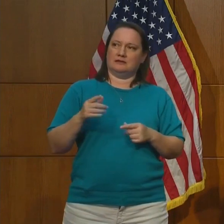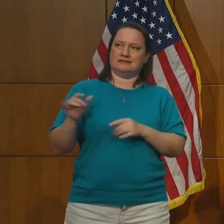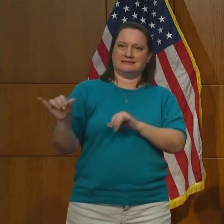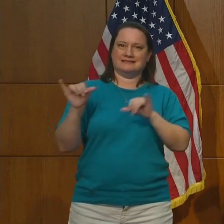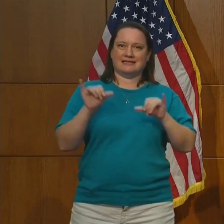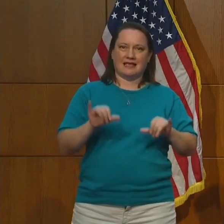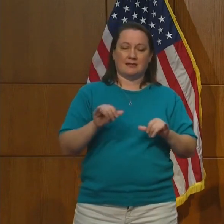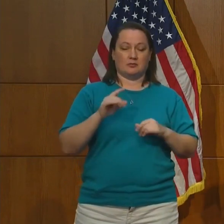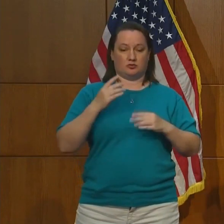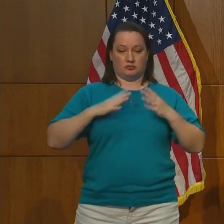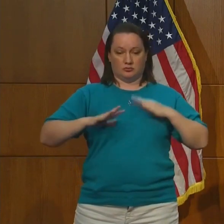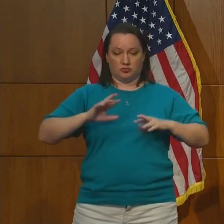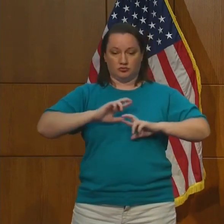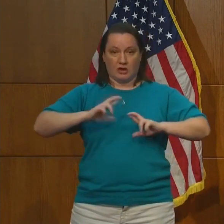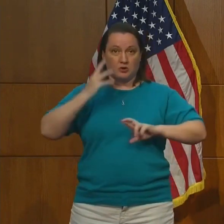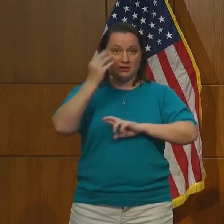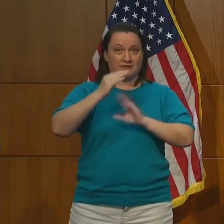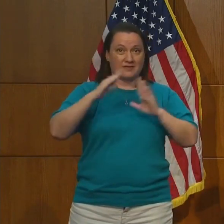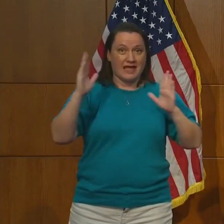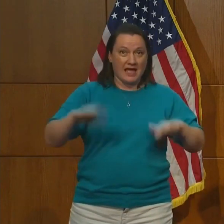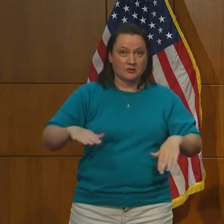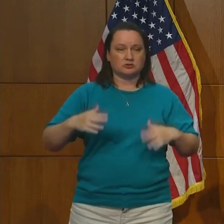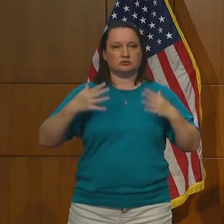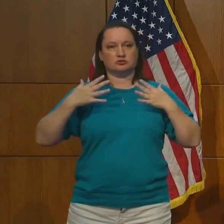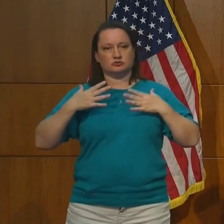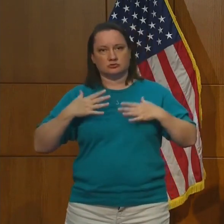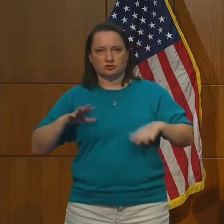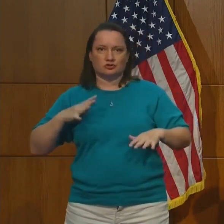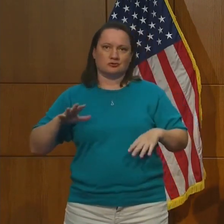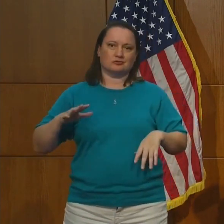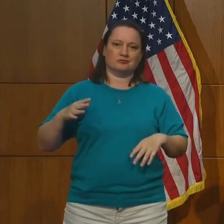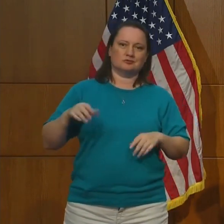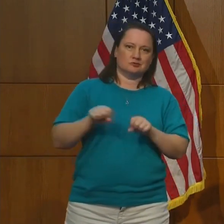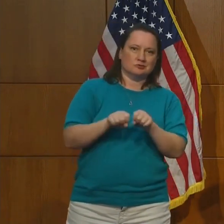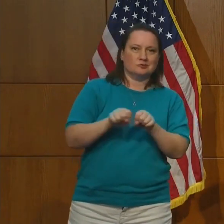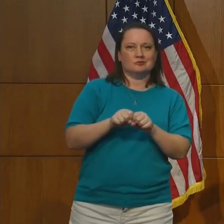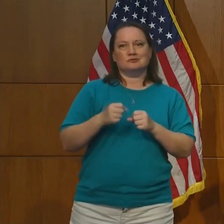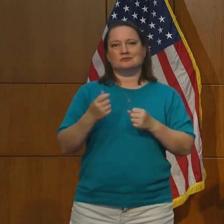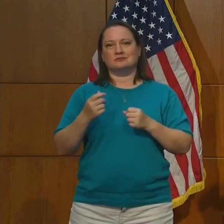CERTAINLY. EVERYBODY ELSE BUT IT'S KINDA LIKE PUT YOUR SHOES AND YOUR SOCKS ON YOUR SHIRT